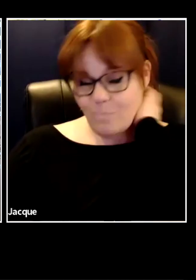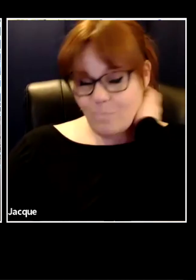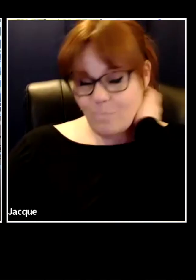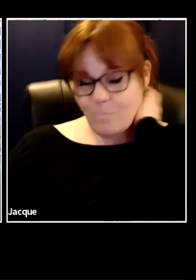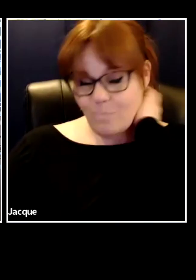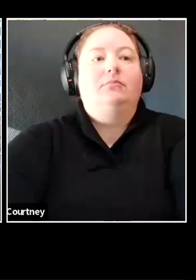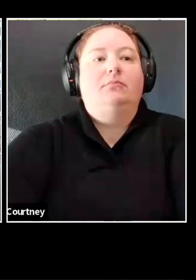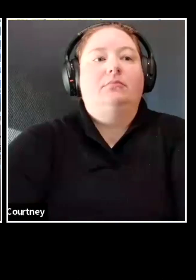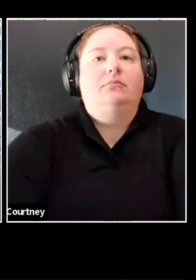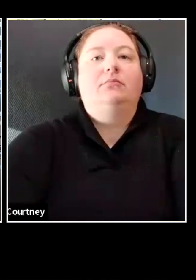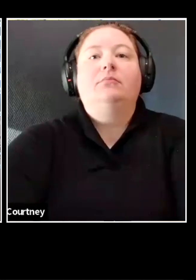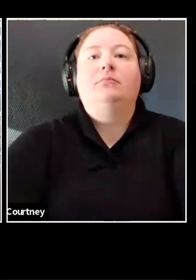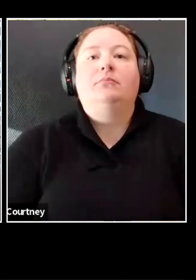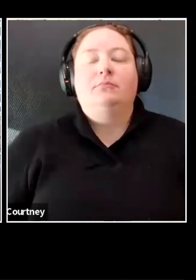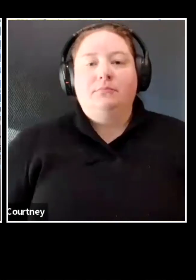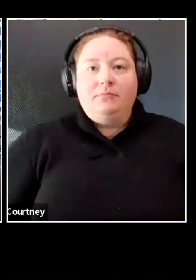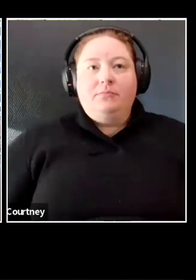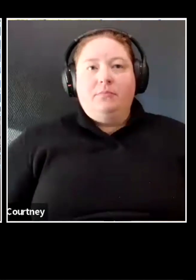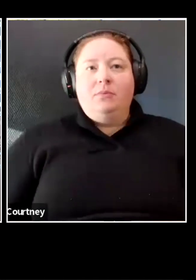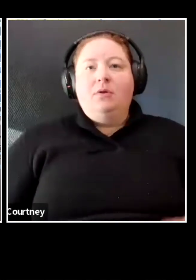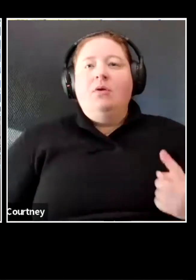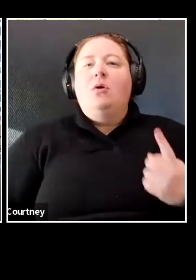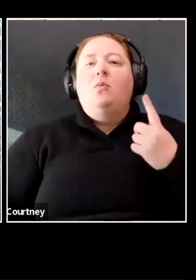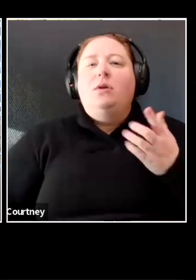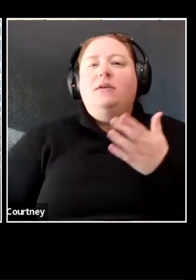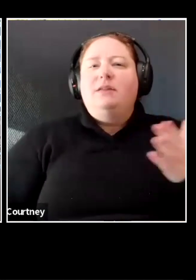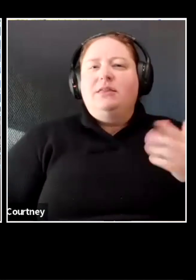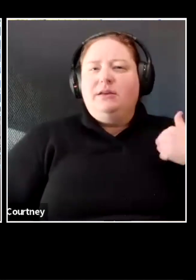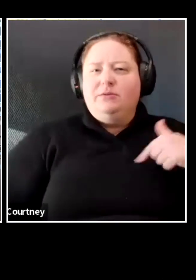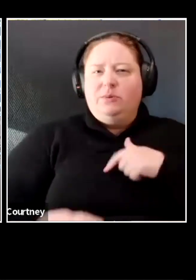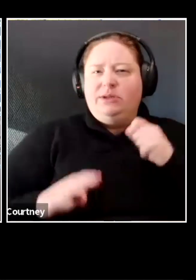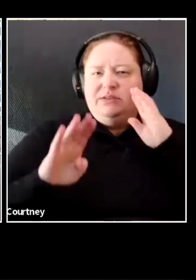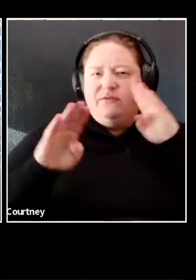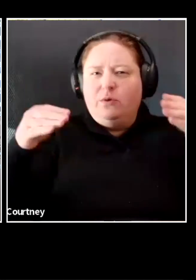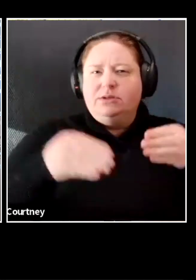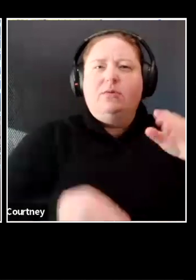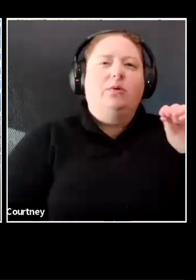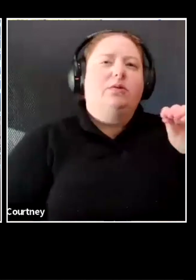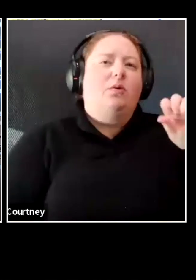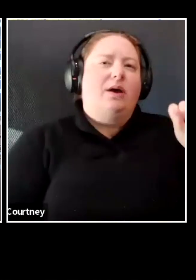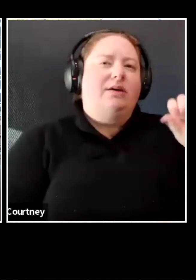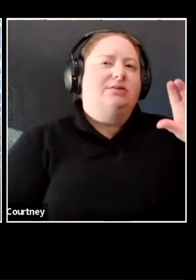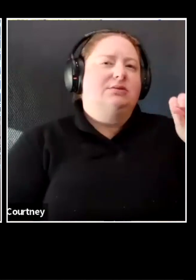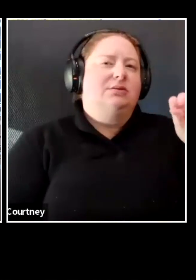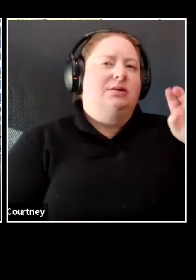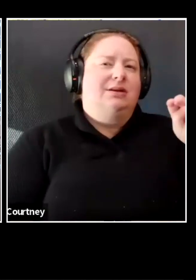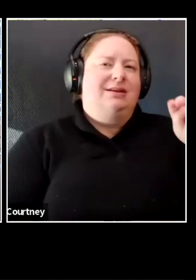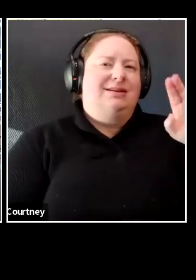OS-CONNECT is that flexibility. So, there's the core baseline data, but there's the flexibility